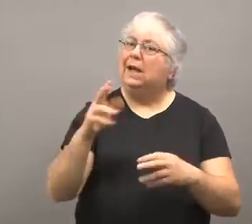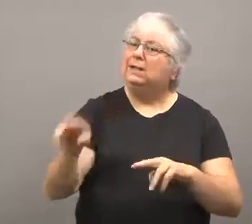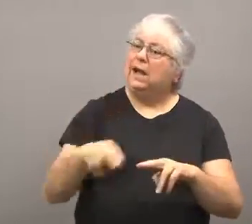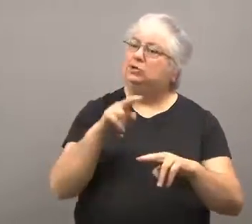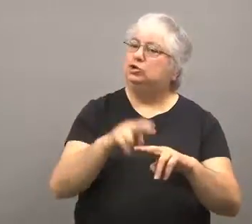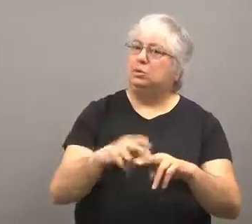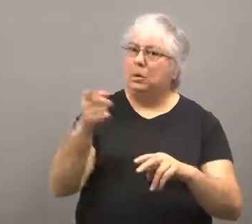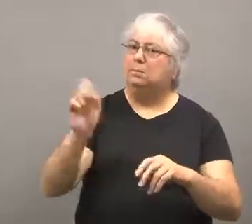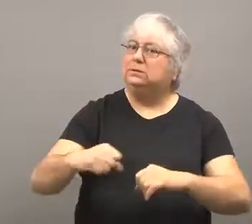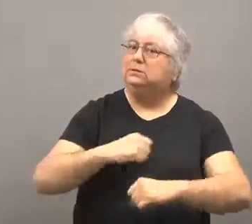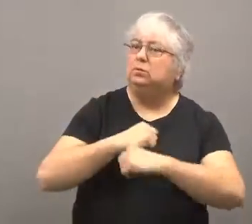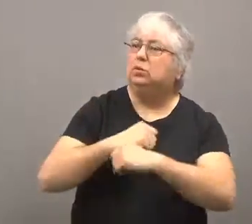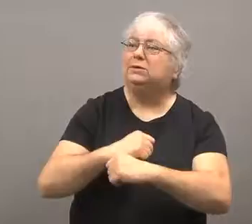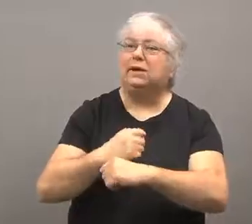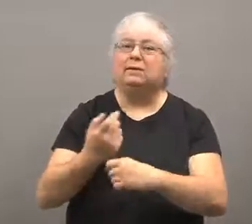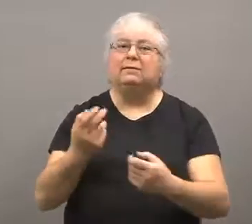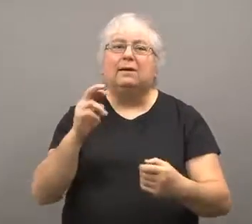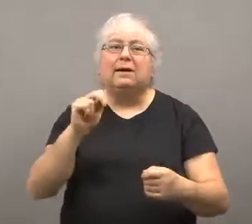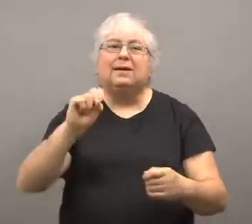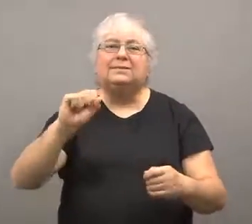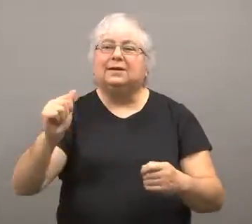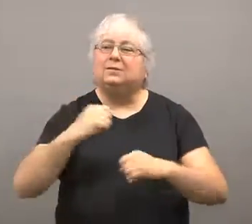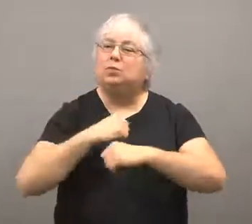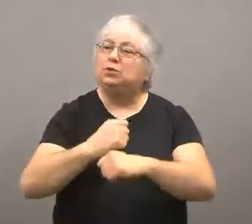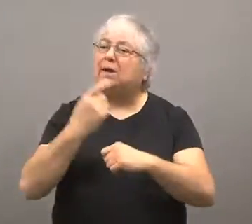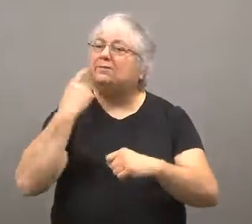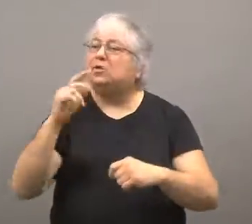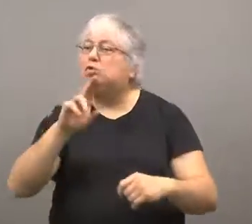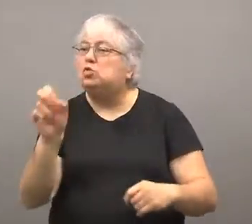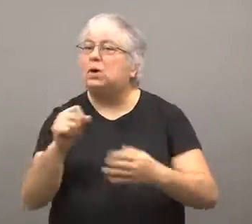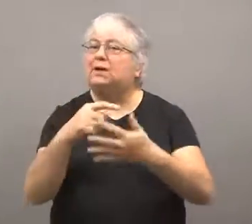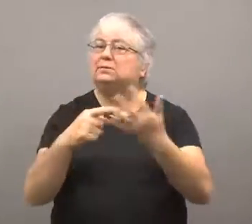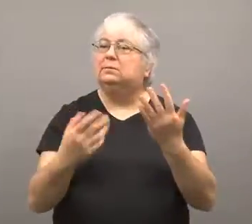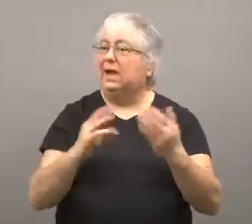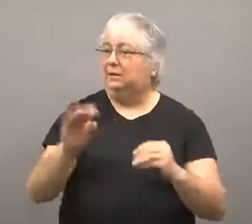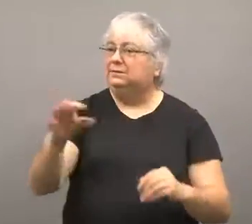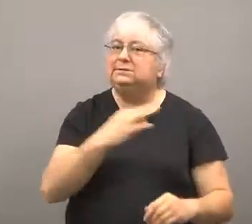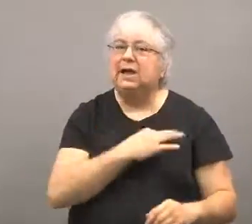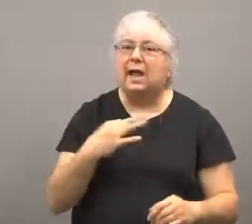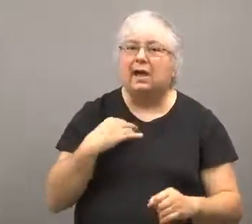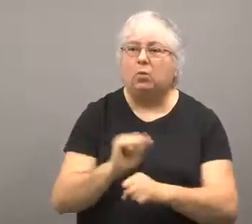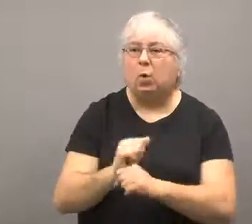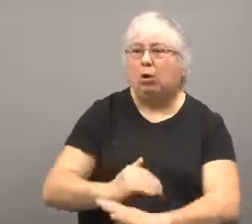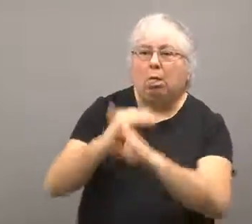and the NSA's program to protect the U.S.